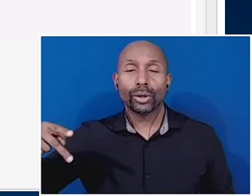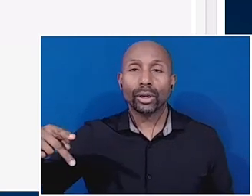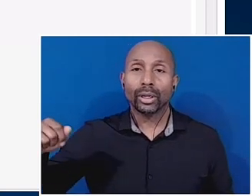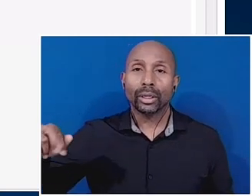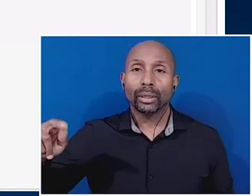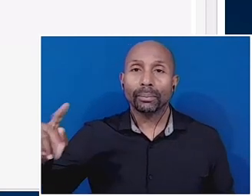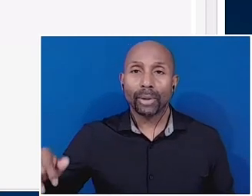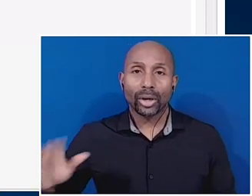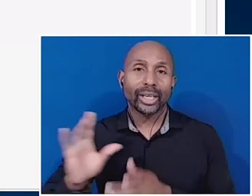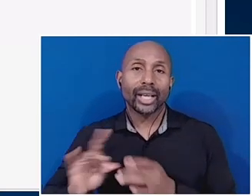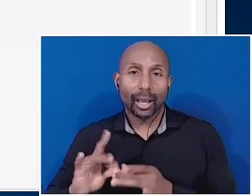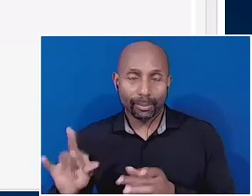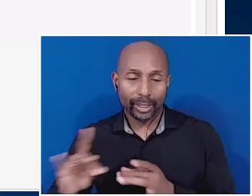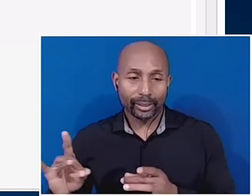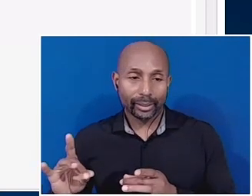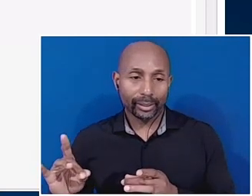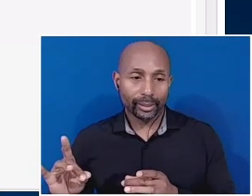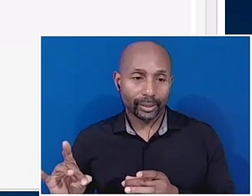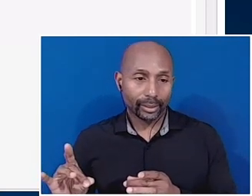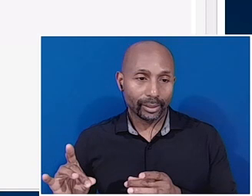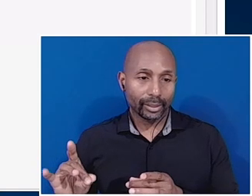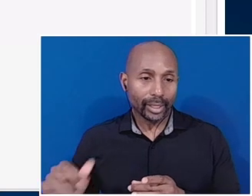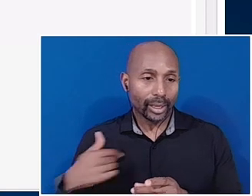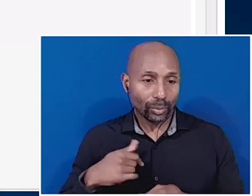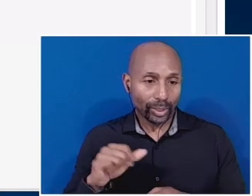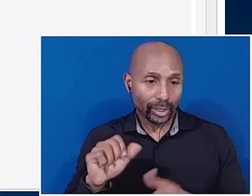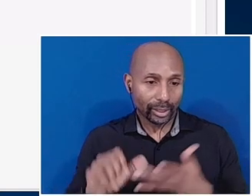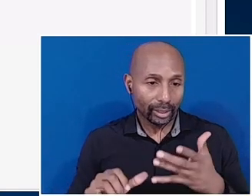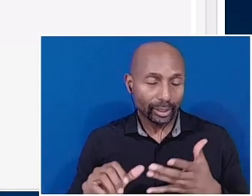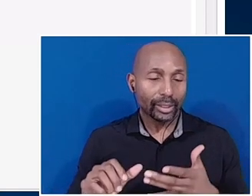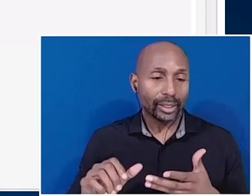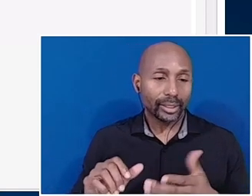And we list some entities, What's the